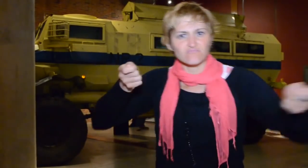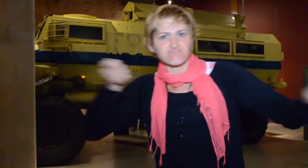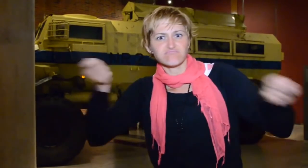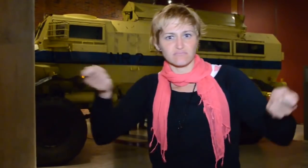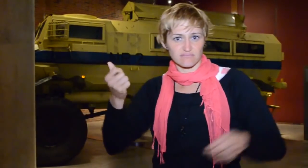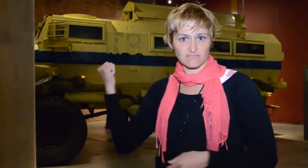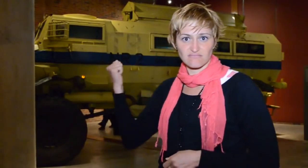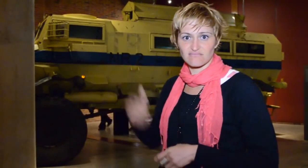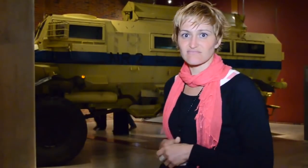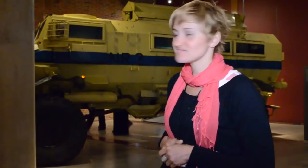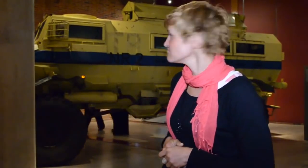control using the vehicles.